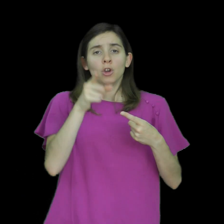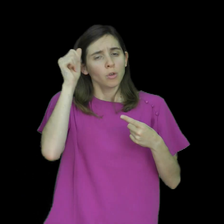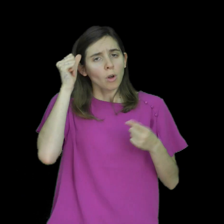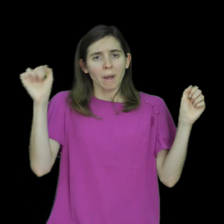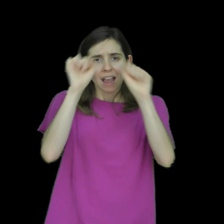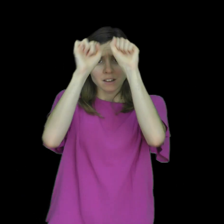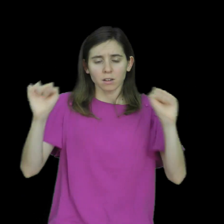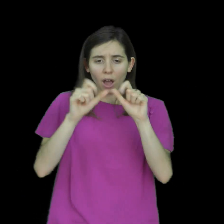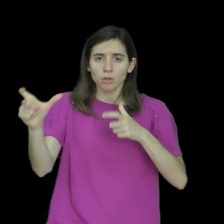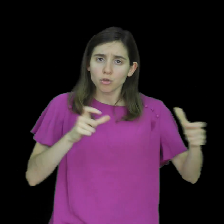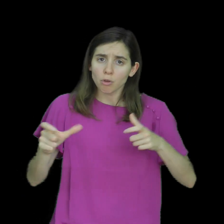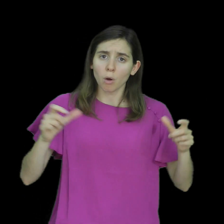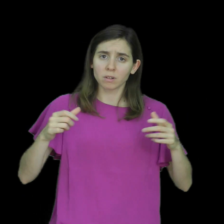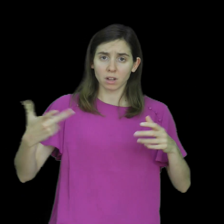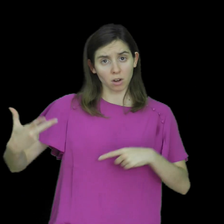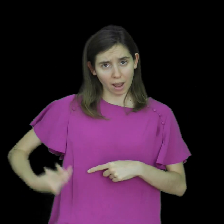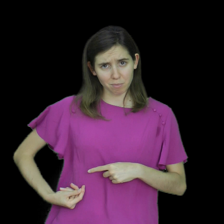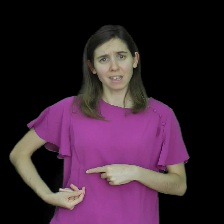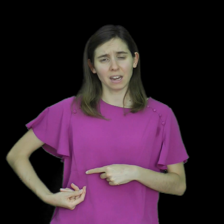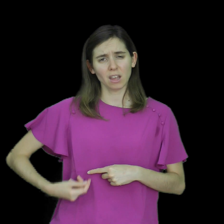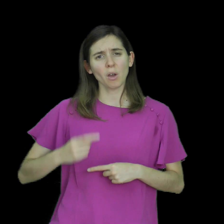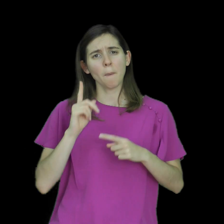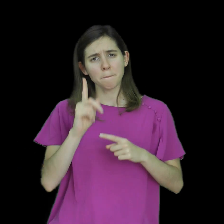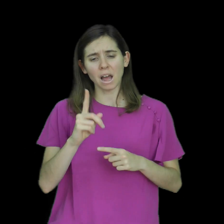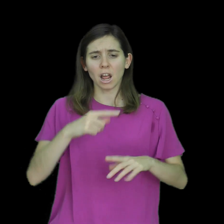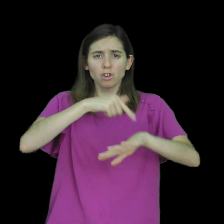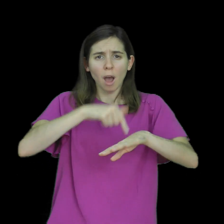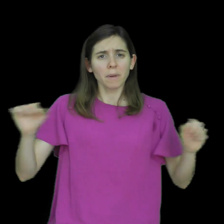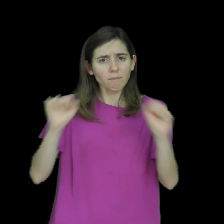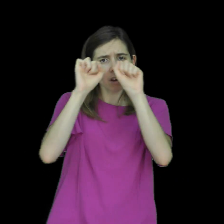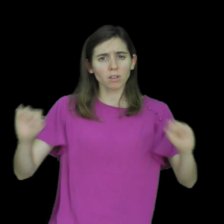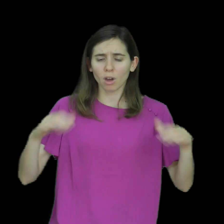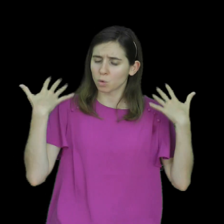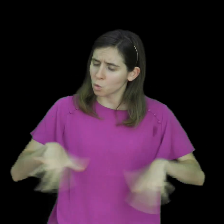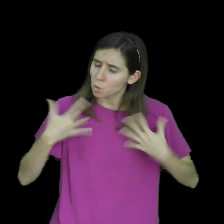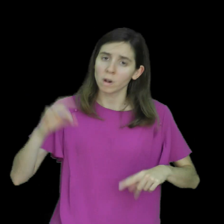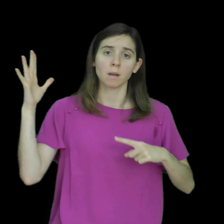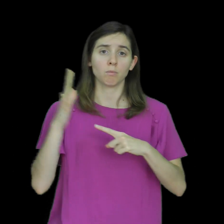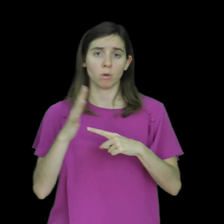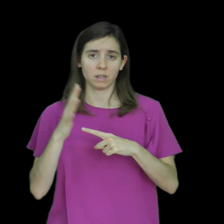control diabetes, but did you know that timing makes a huge difference?